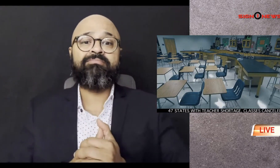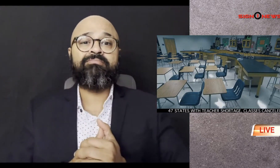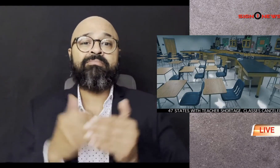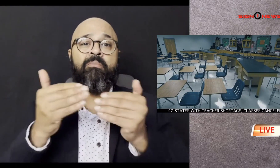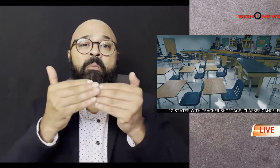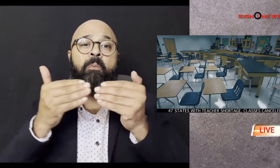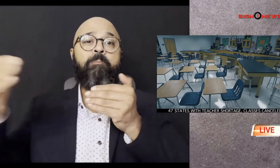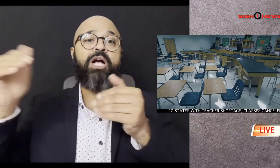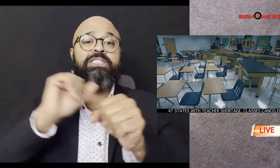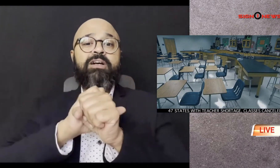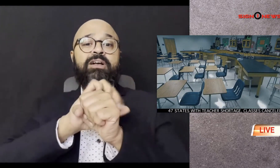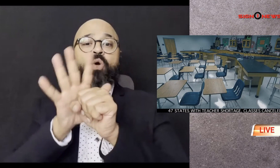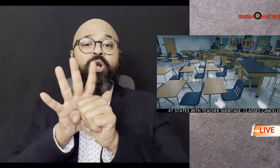post pandemic learning loss